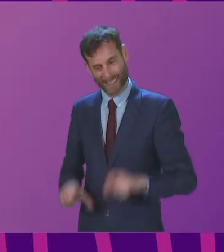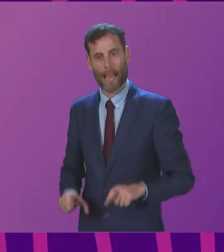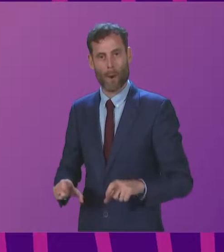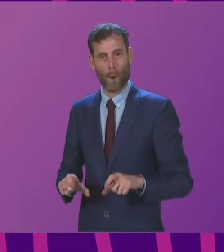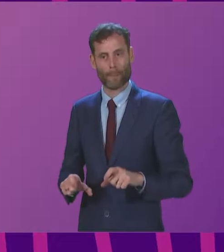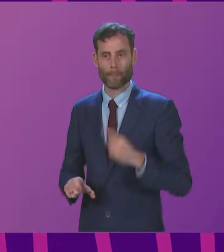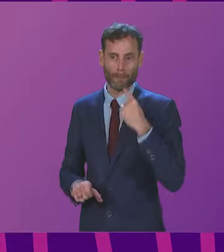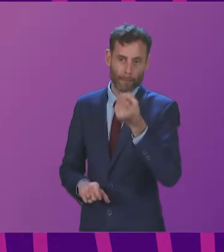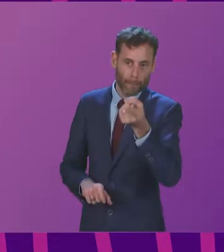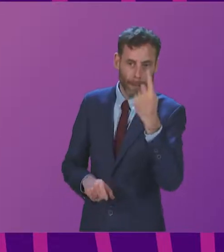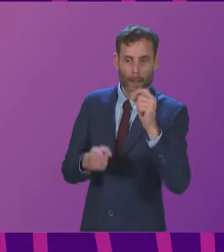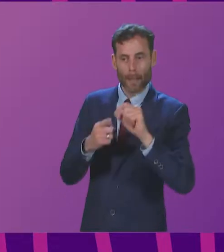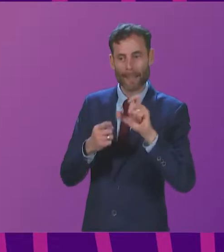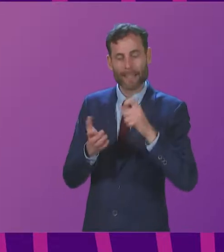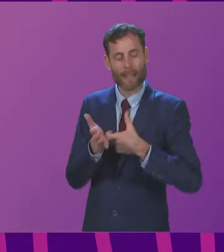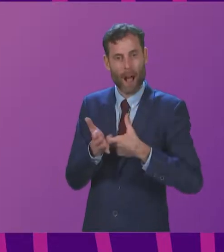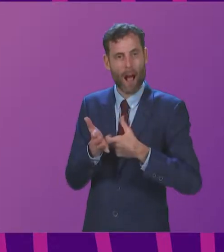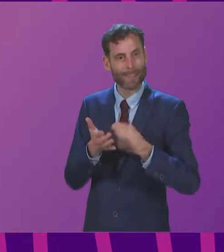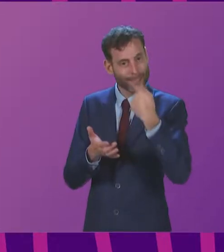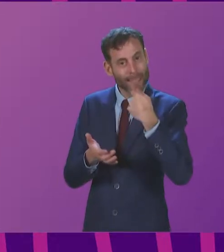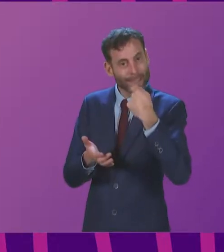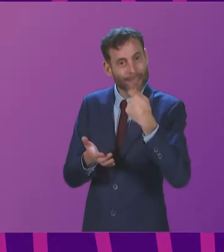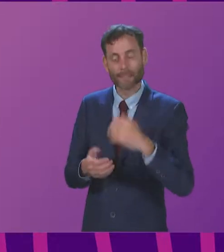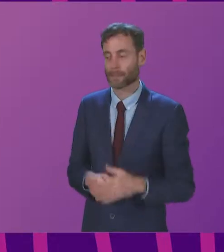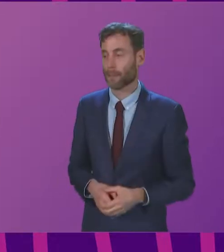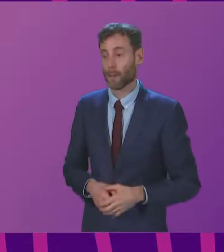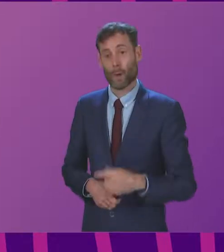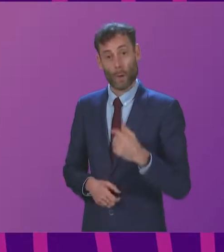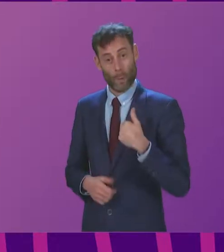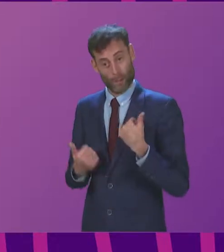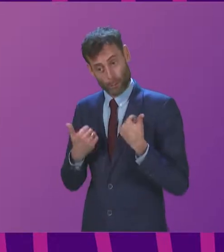test instead. The Government has made sure that you can order tests free through the NHS